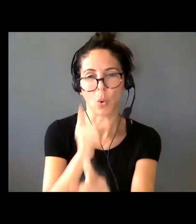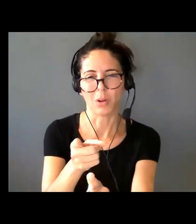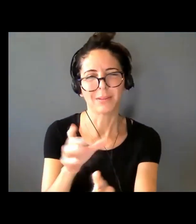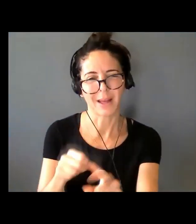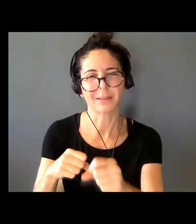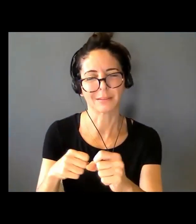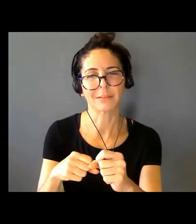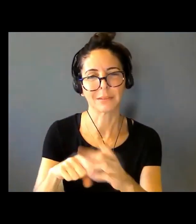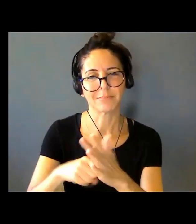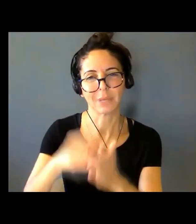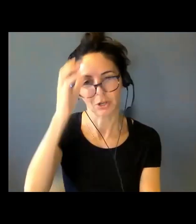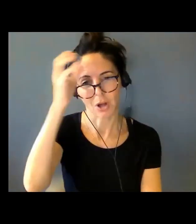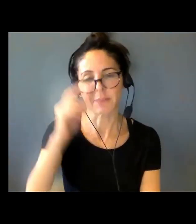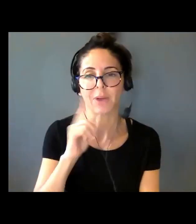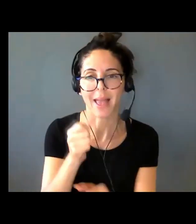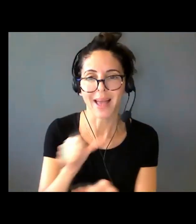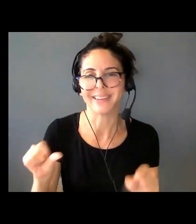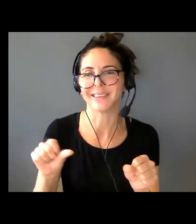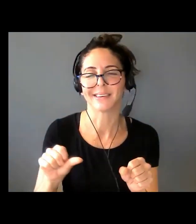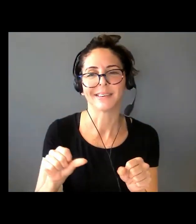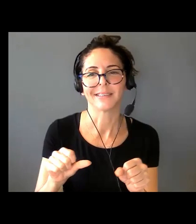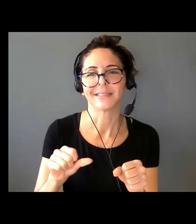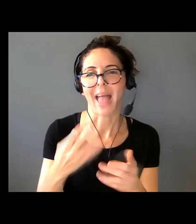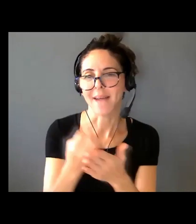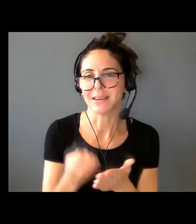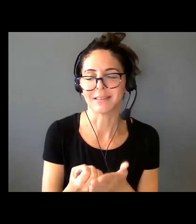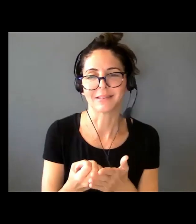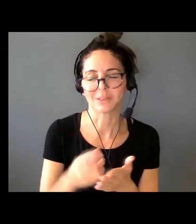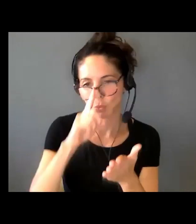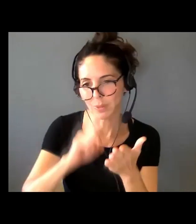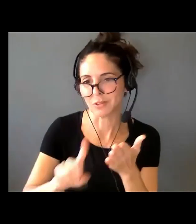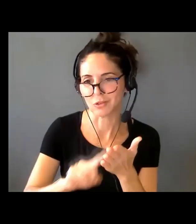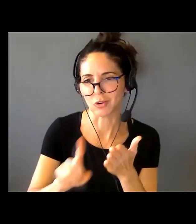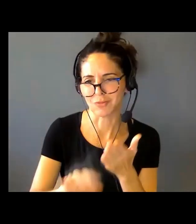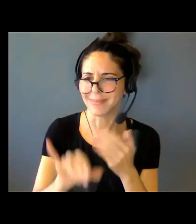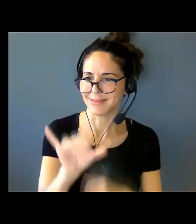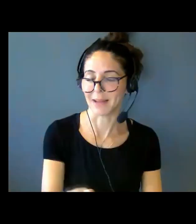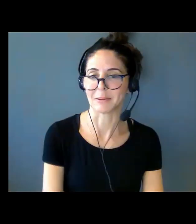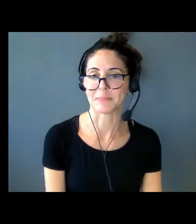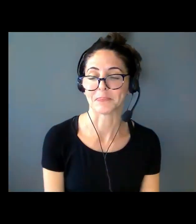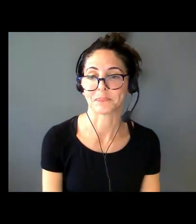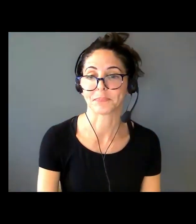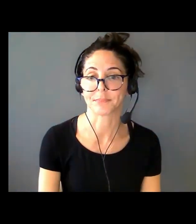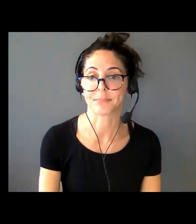research that should be applied across our research efforts. Participation is not just a box